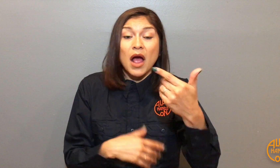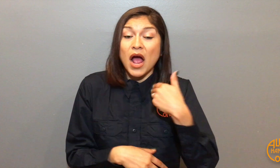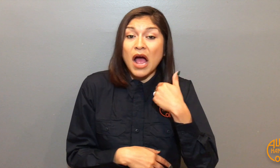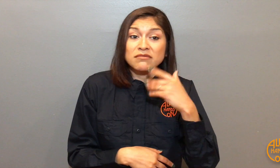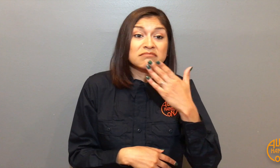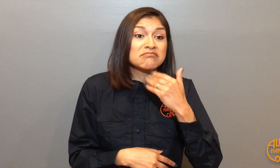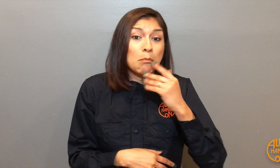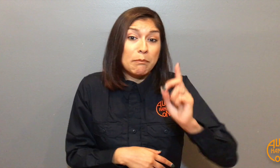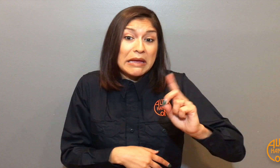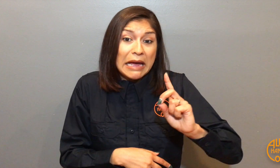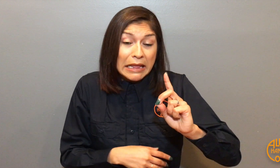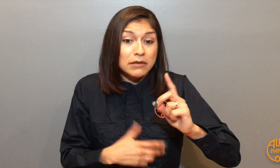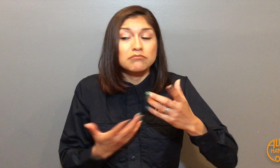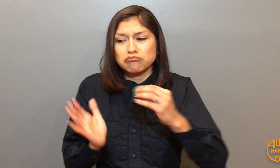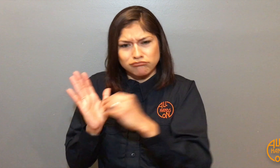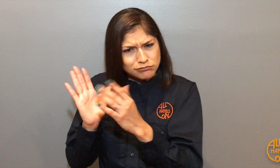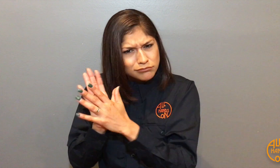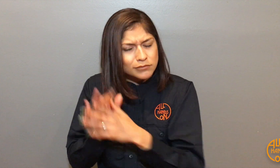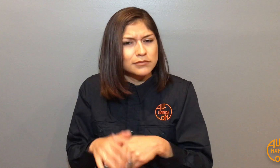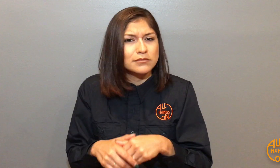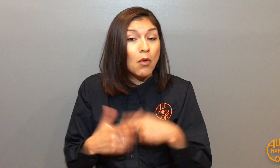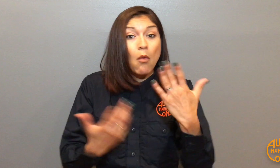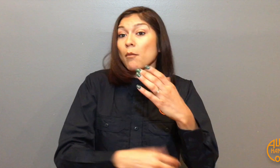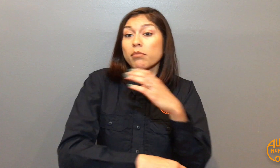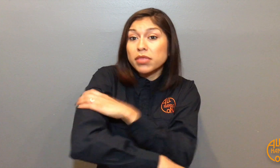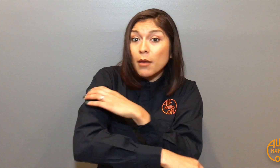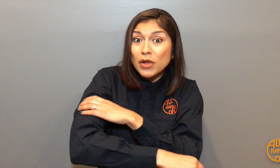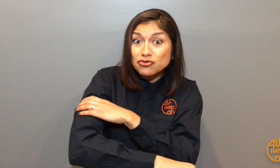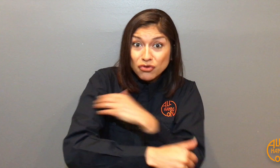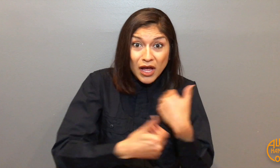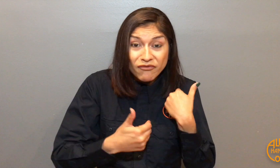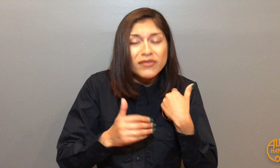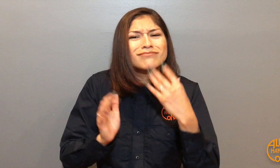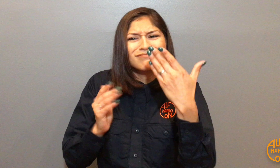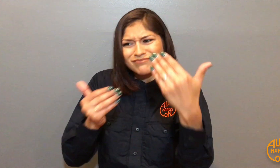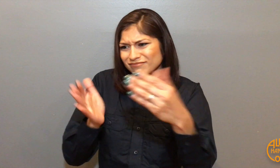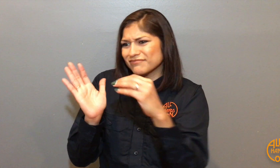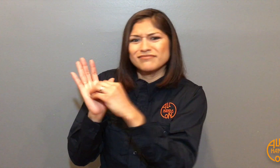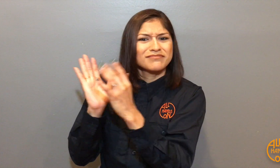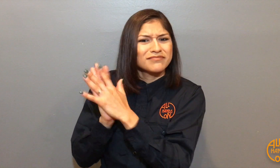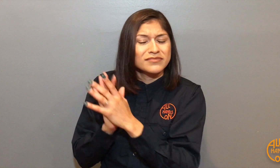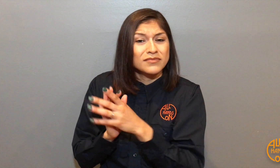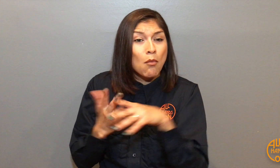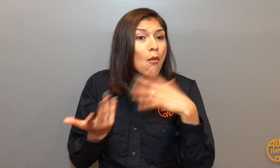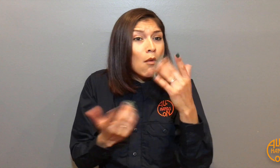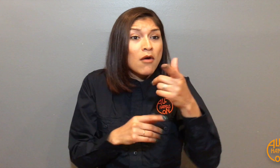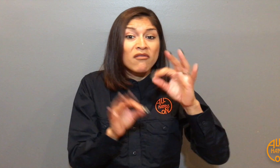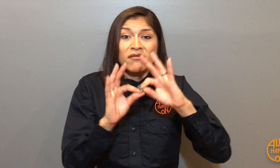know, if you're diabetic or if you have issues with blood pressure, perhaps you